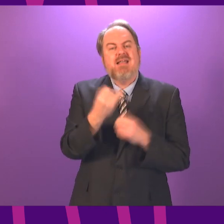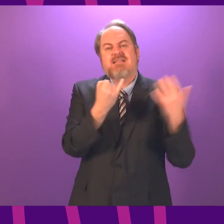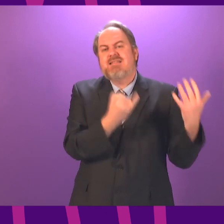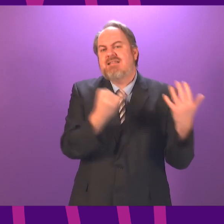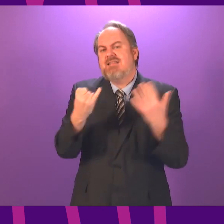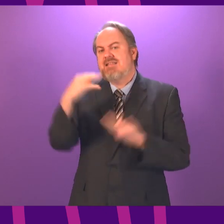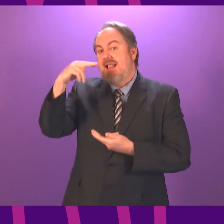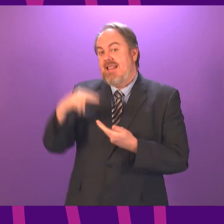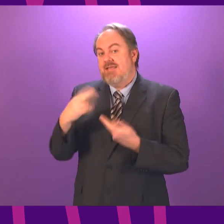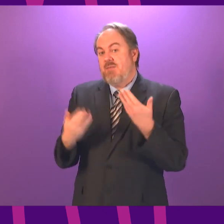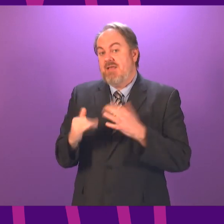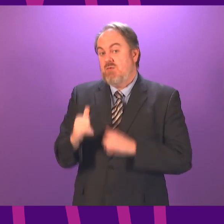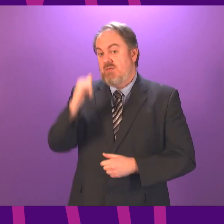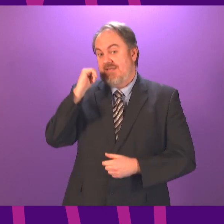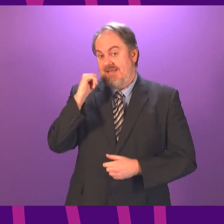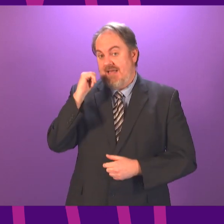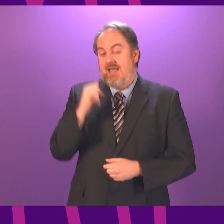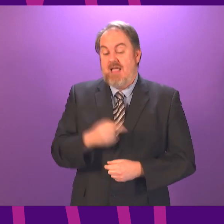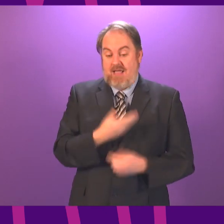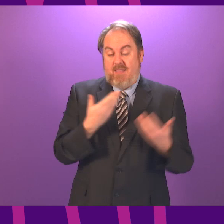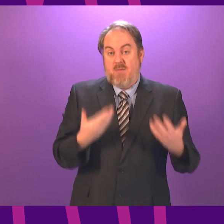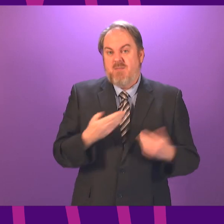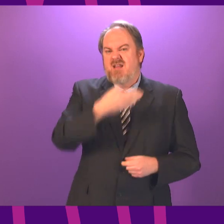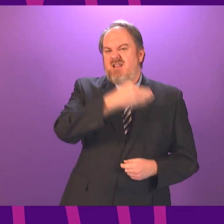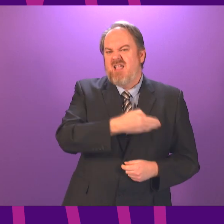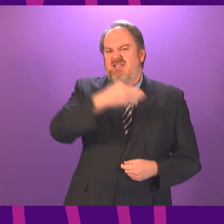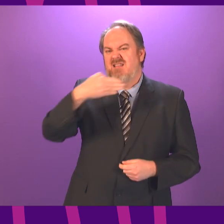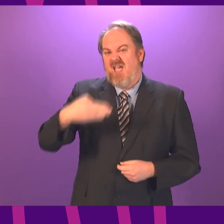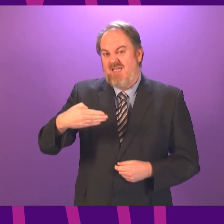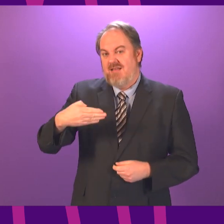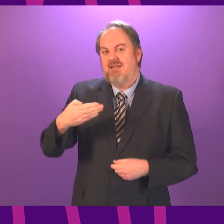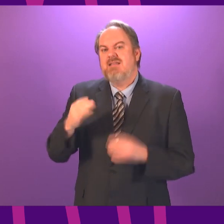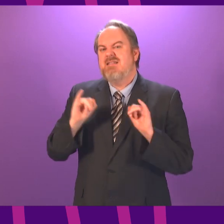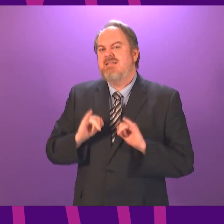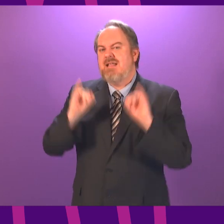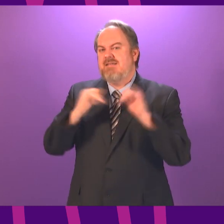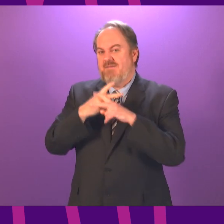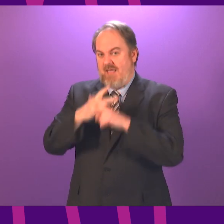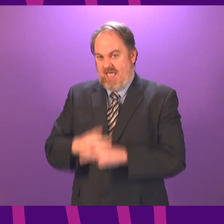99 people are receiving intensive care, which is one fewer than yesterday. However, I am